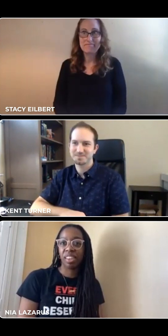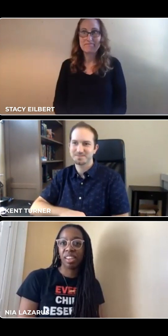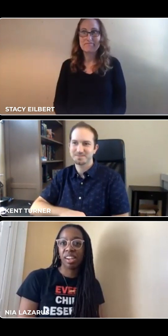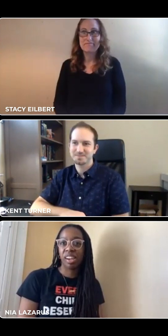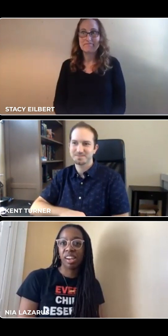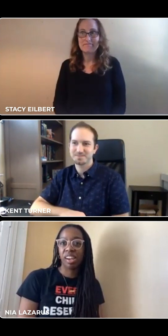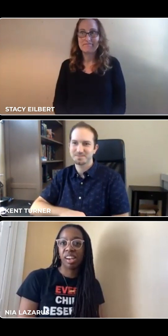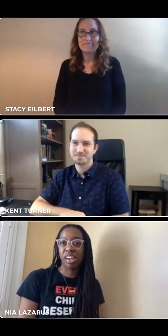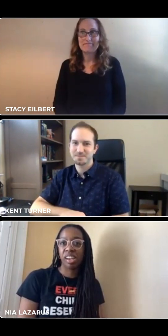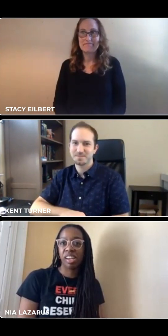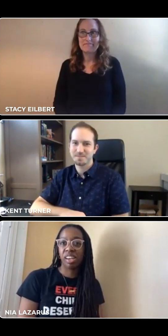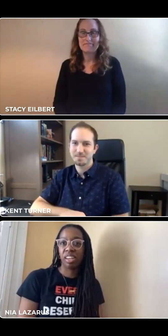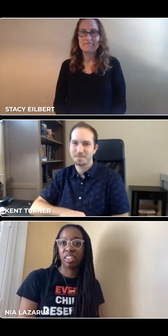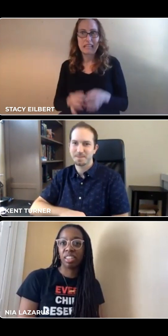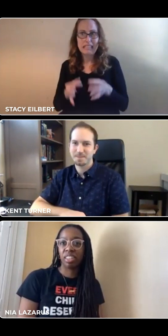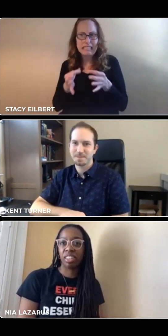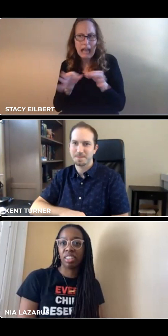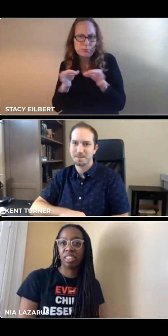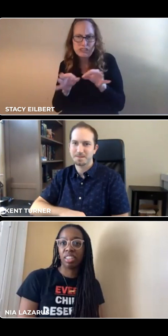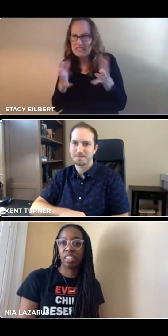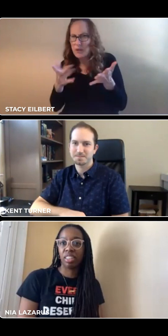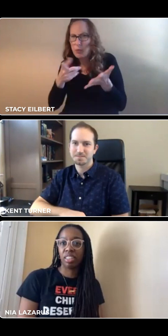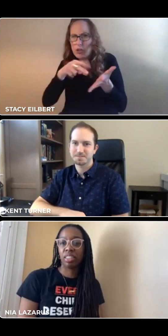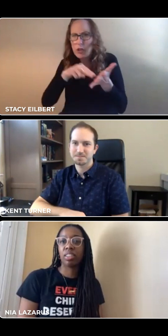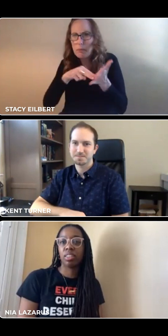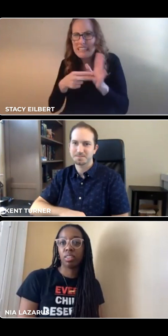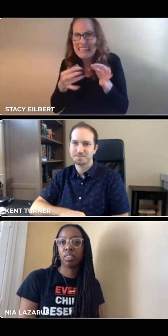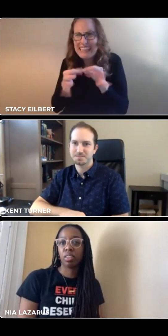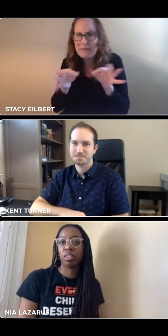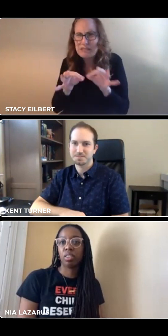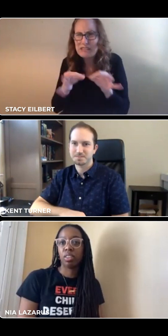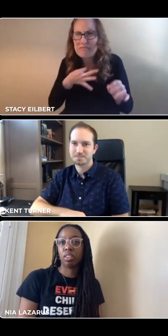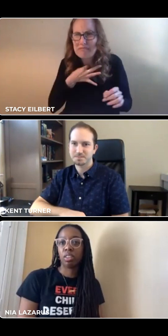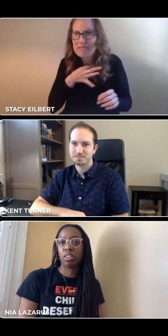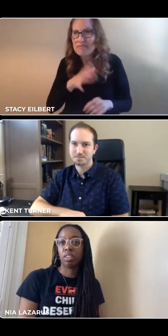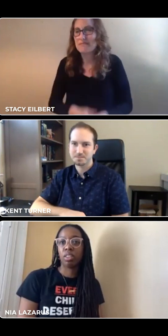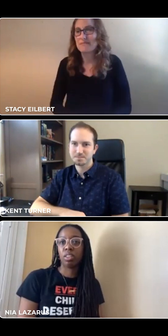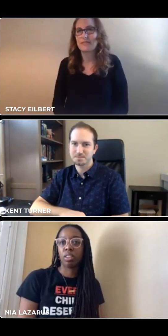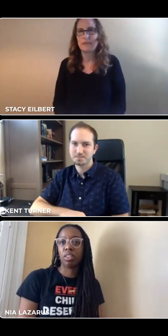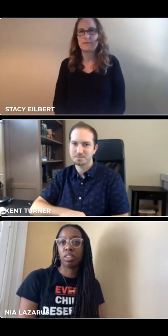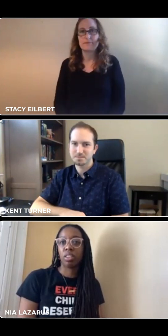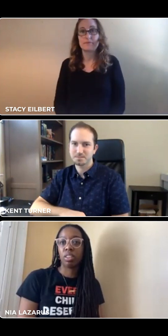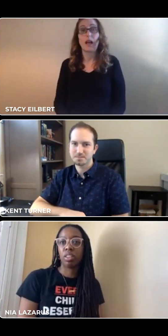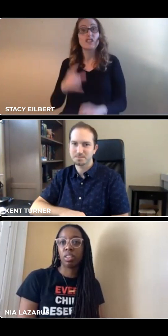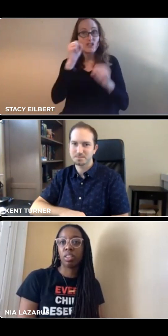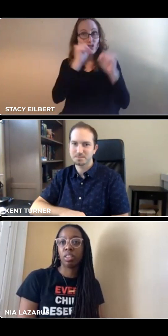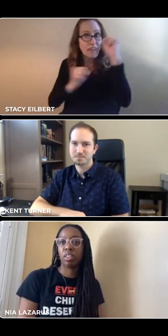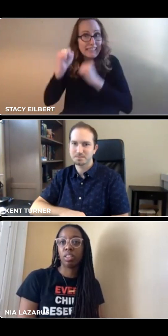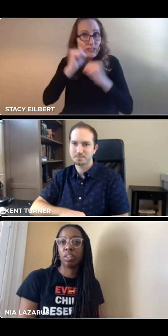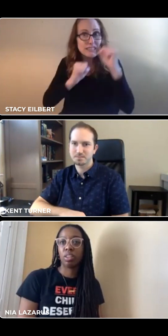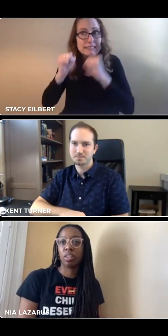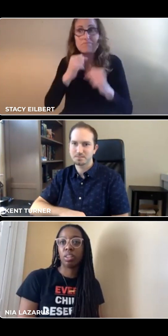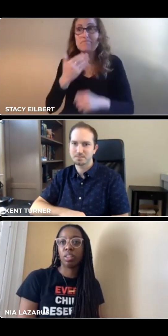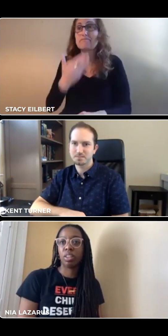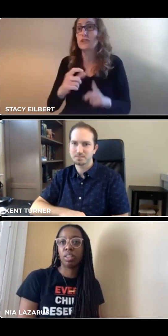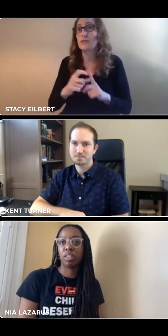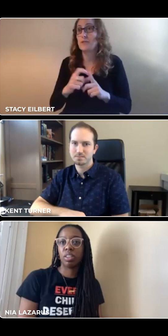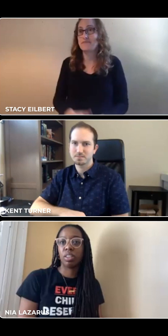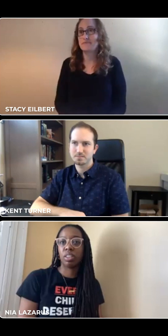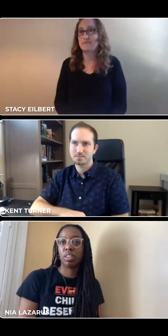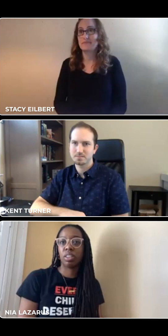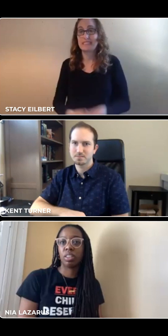information, captioning. I'm not sure what you mean by captioning. Strategies.